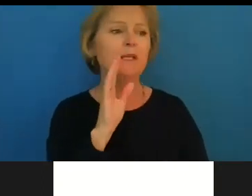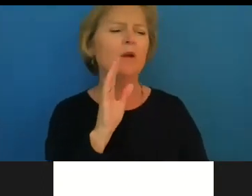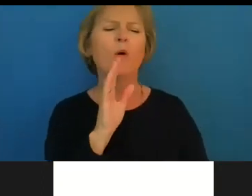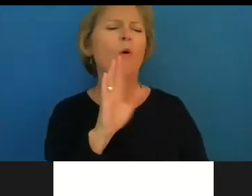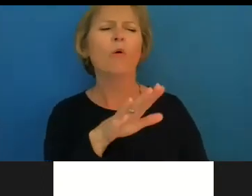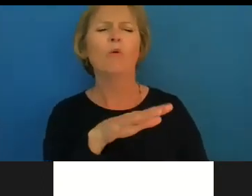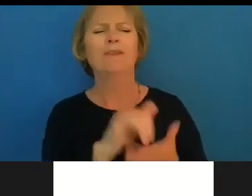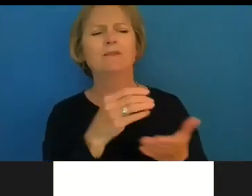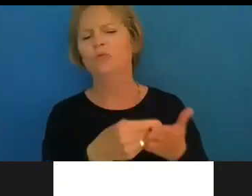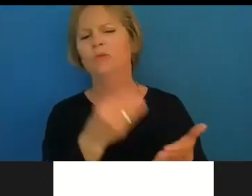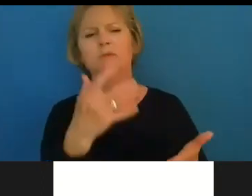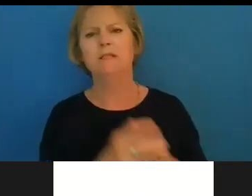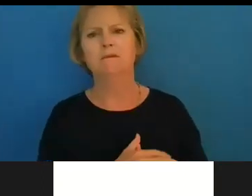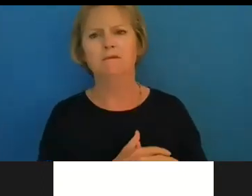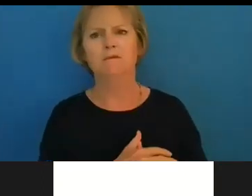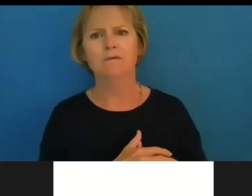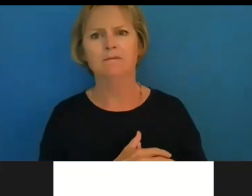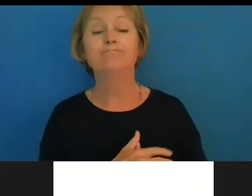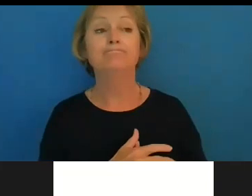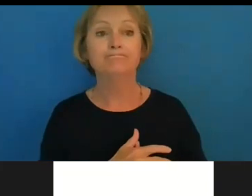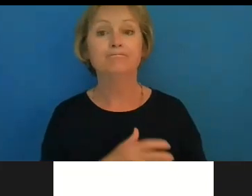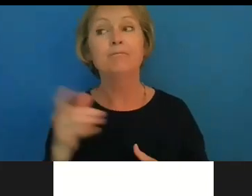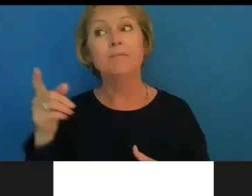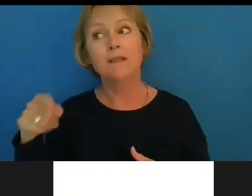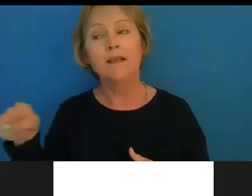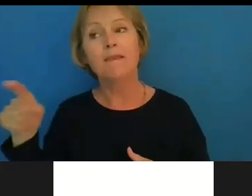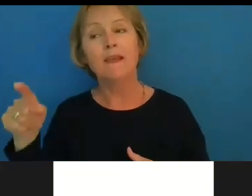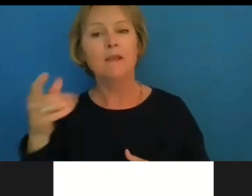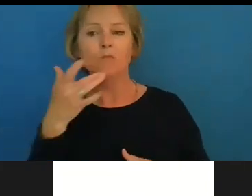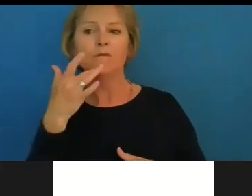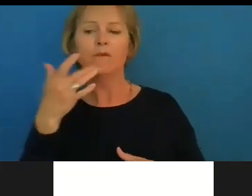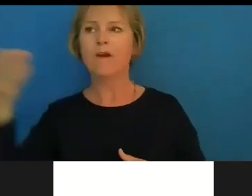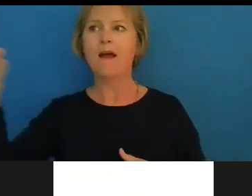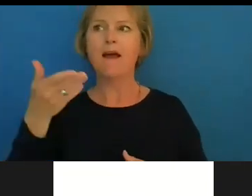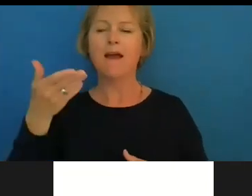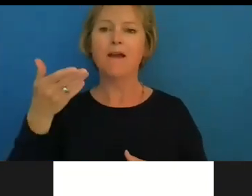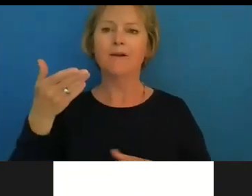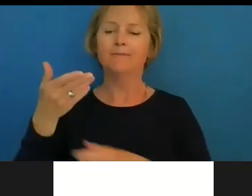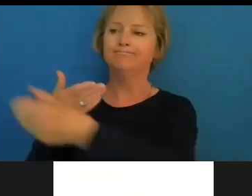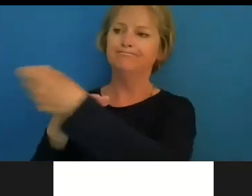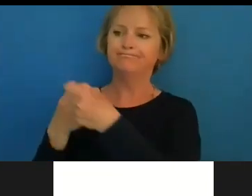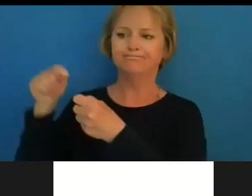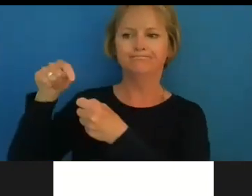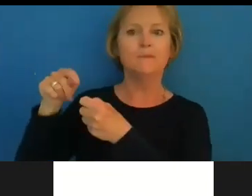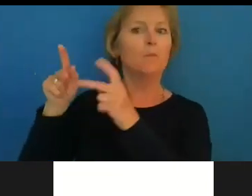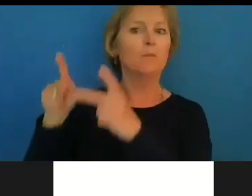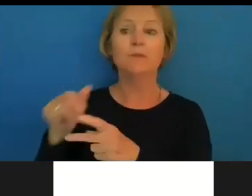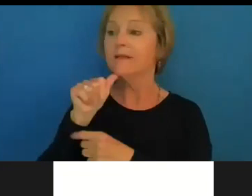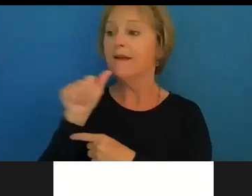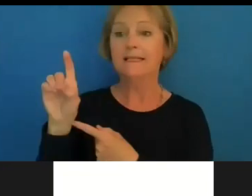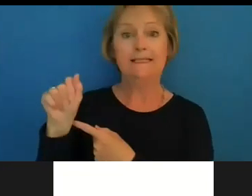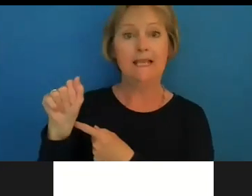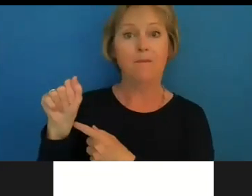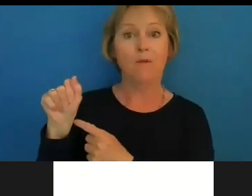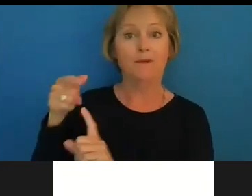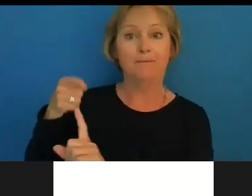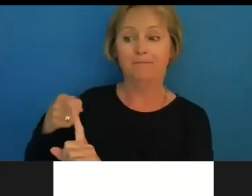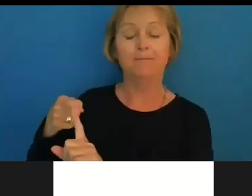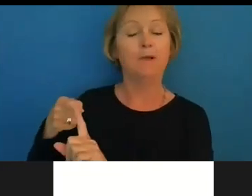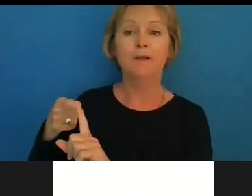So they would much rather hire a person who was not disabled, and maybe even